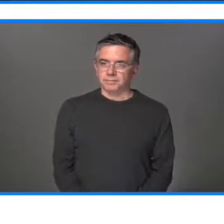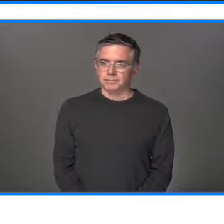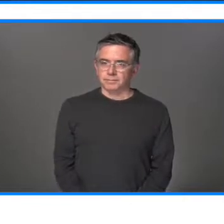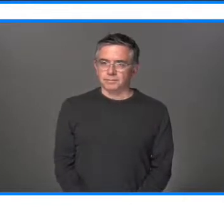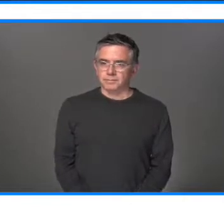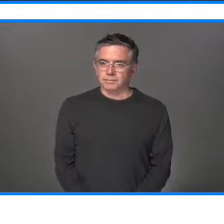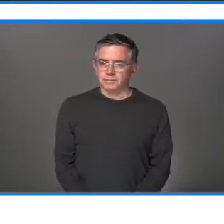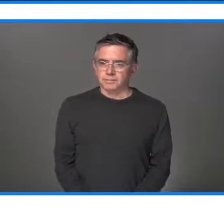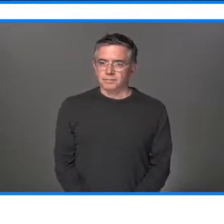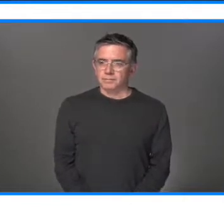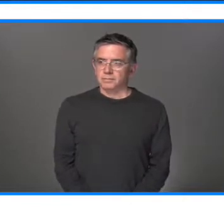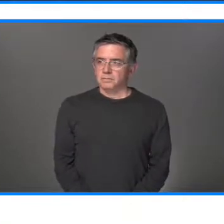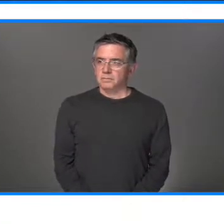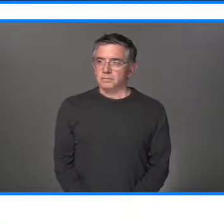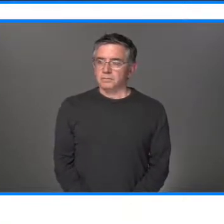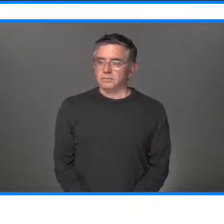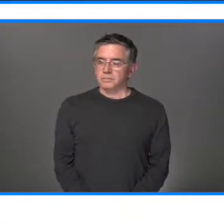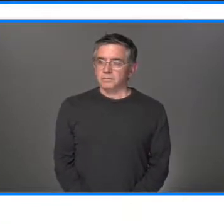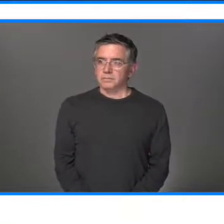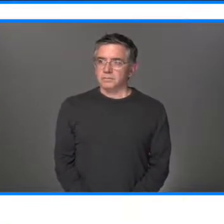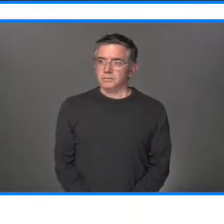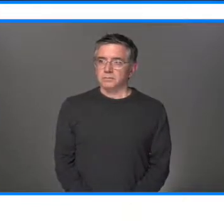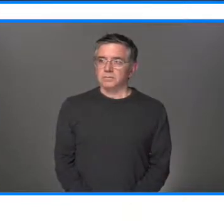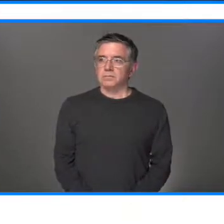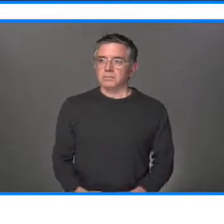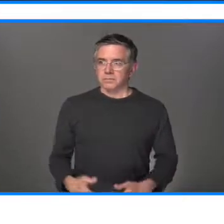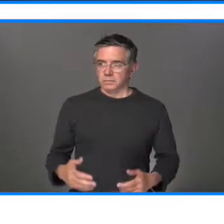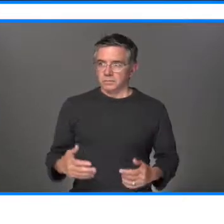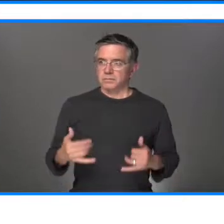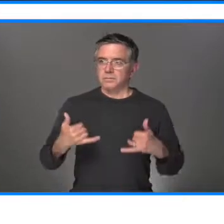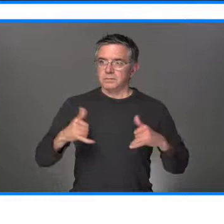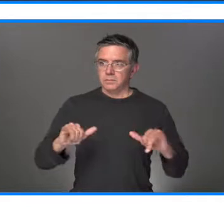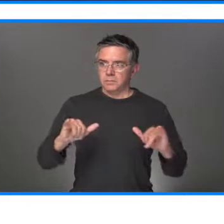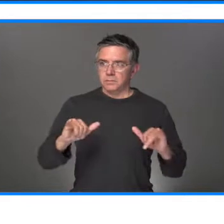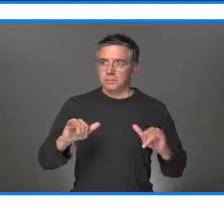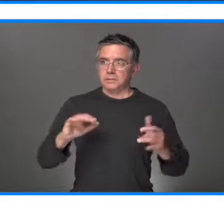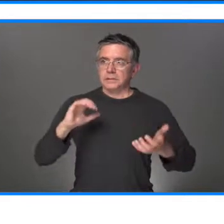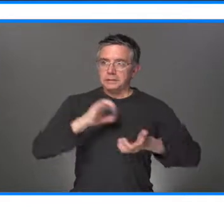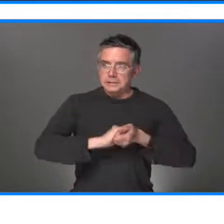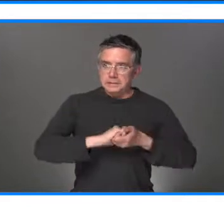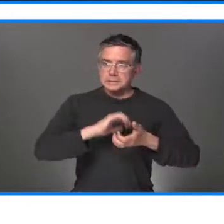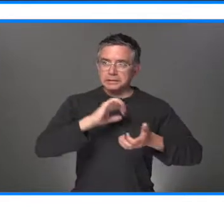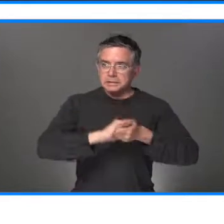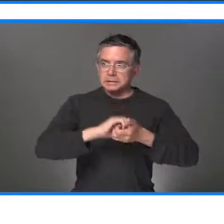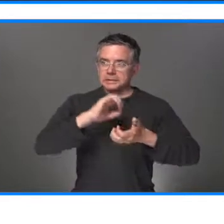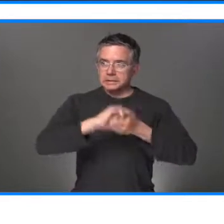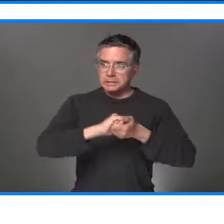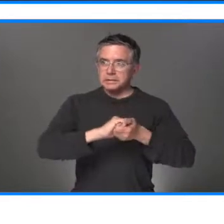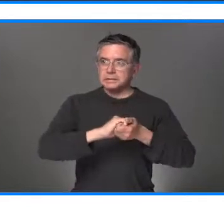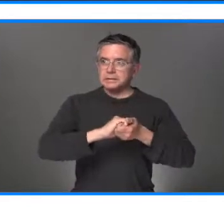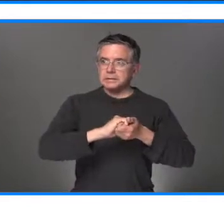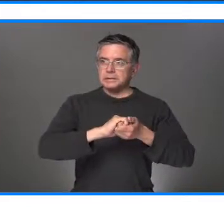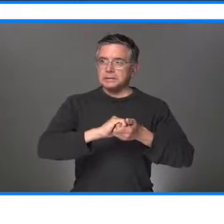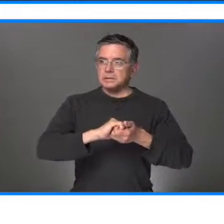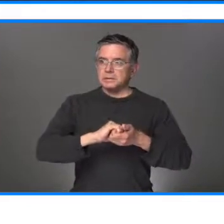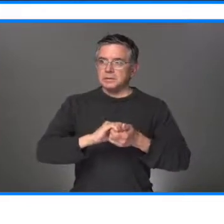We are working to make those systems talk to each other and be able to report out all of those systems together,